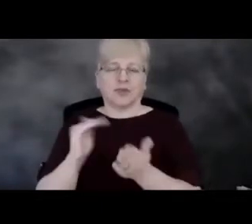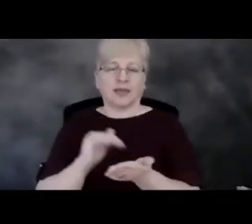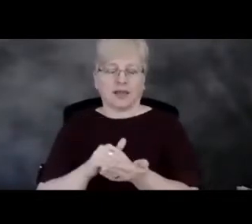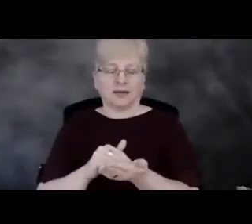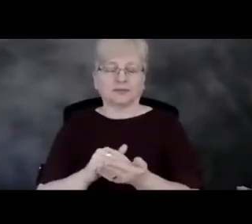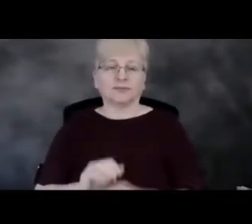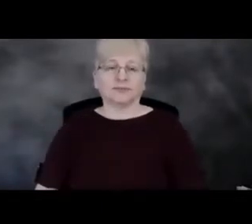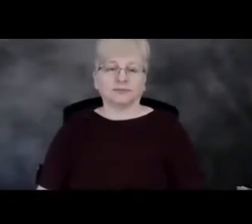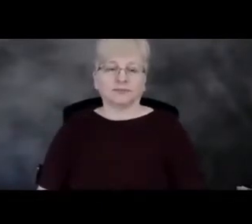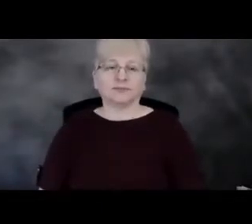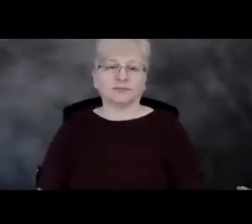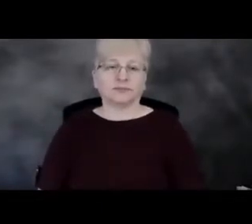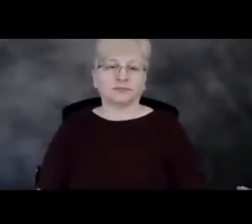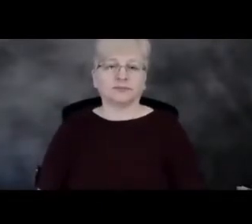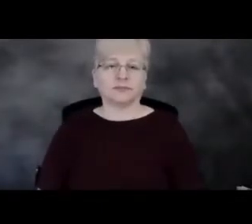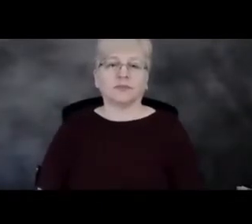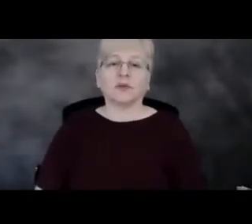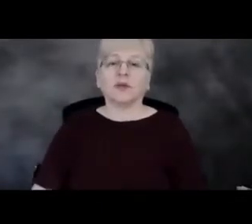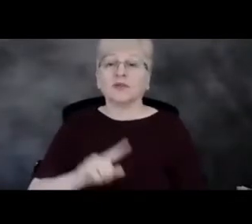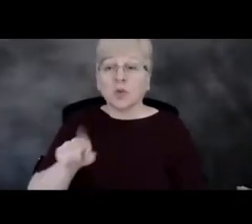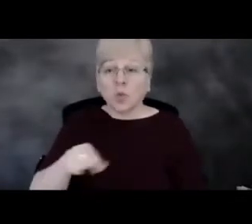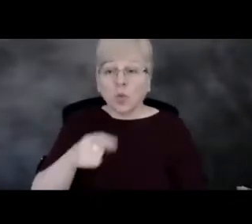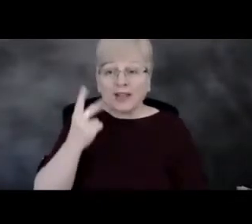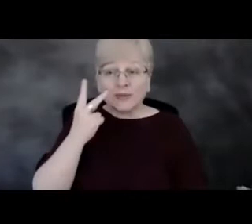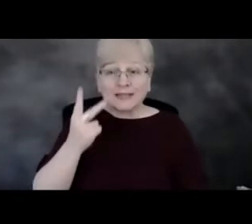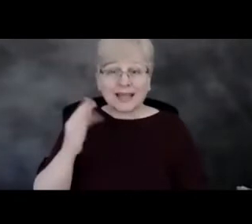17:00:28 you will see them back on here. We will send you a mail